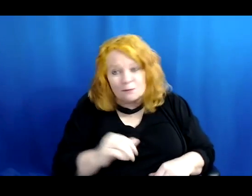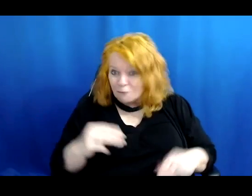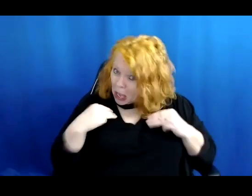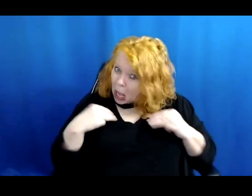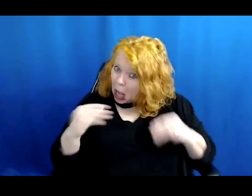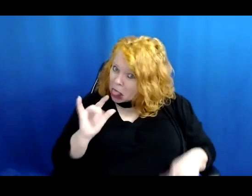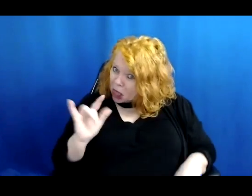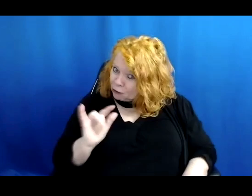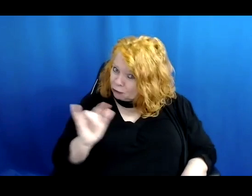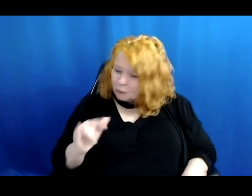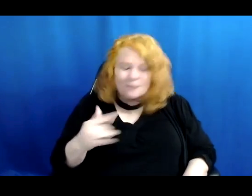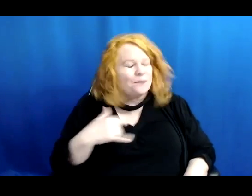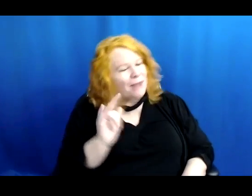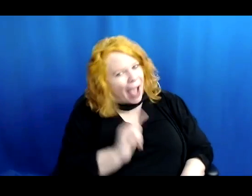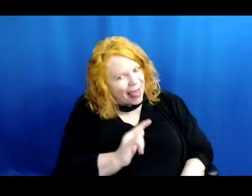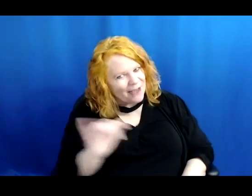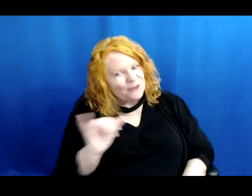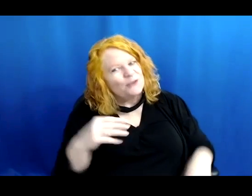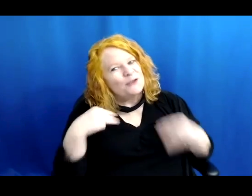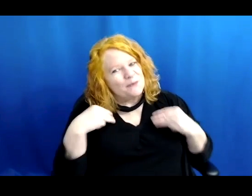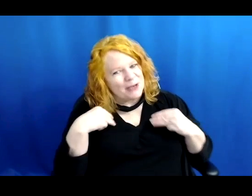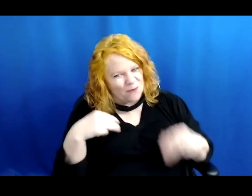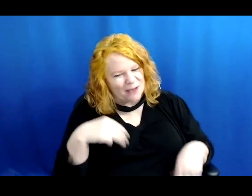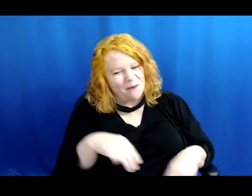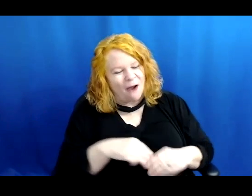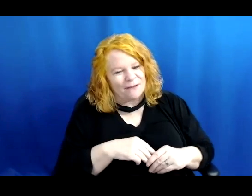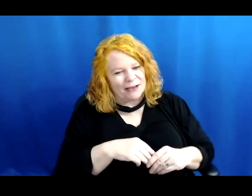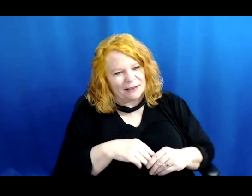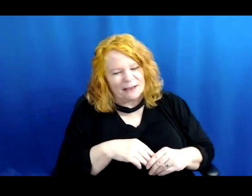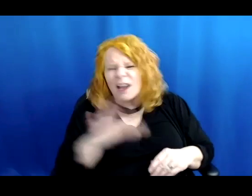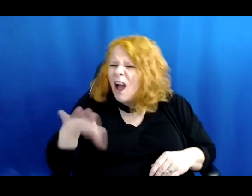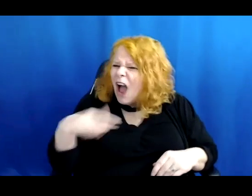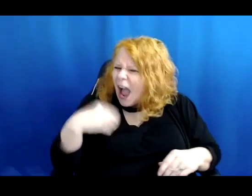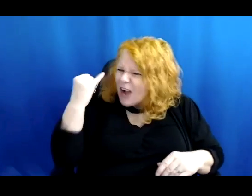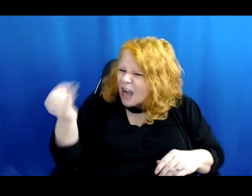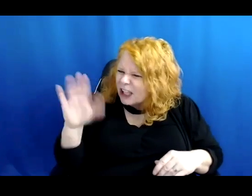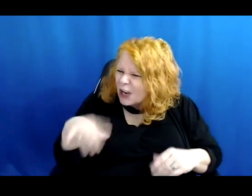Gwyn: I love you, Midwest Marvin. >> “Right, anyway, Gwyn, what are we doing?